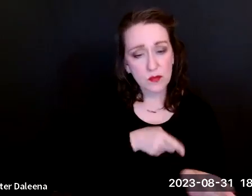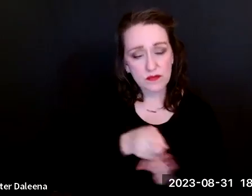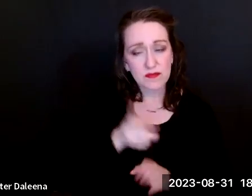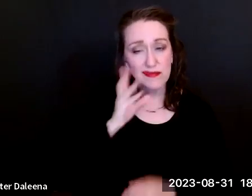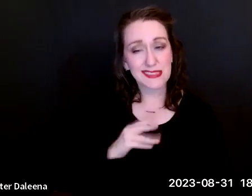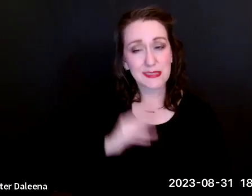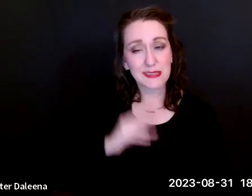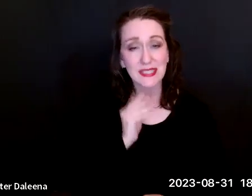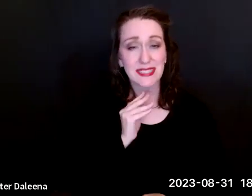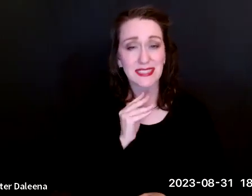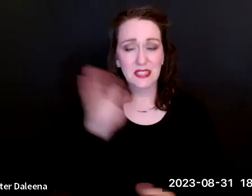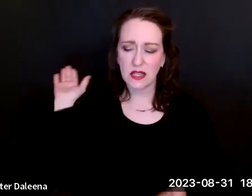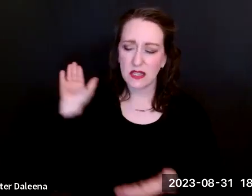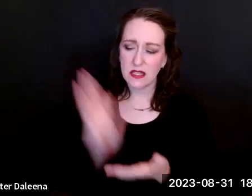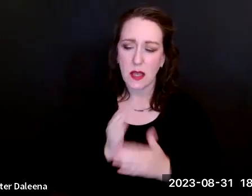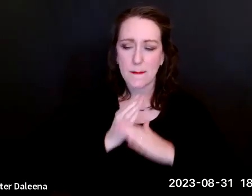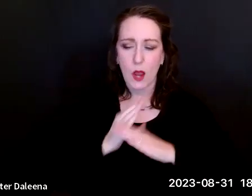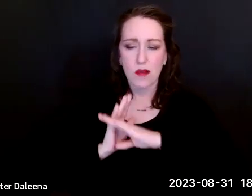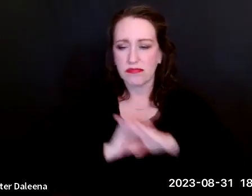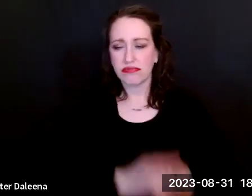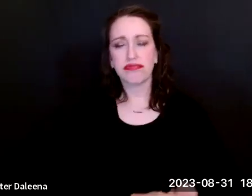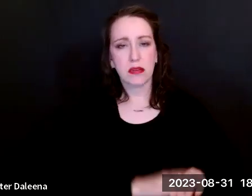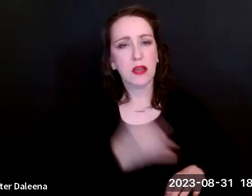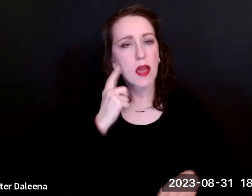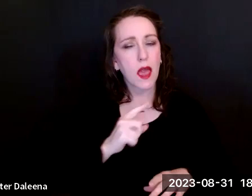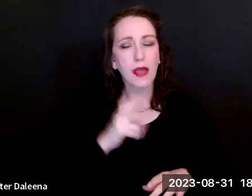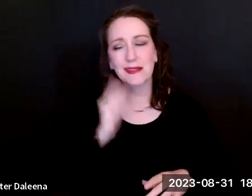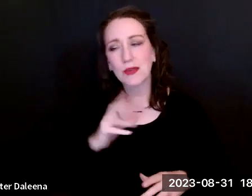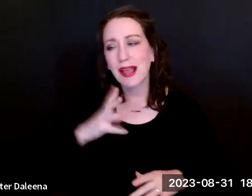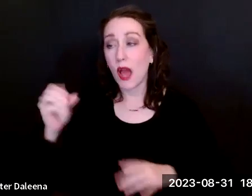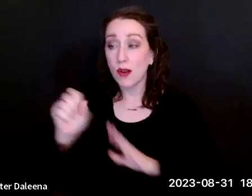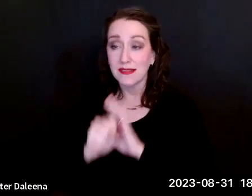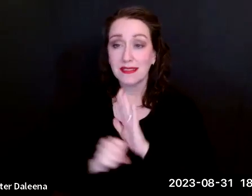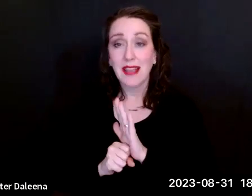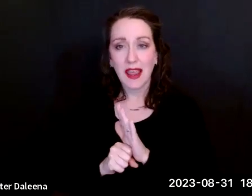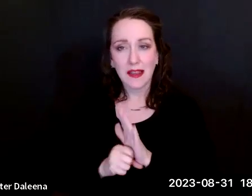would reduce barriers and help get experienced out-of-state applicants into practice quickly